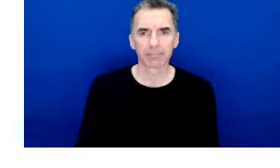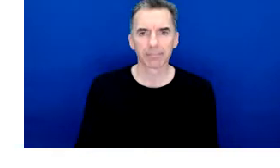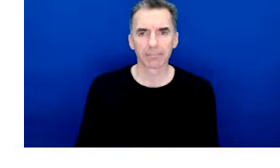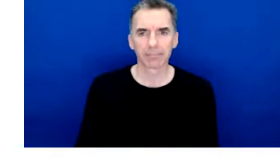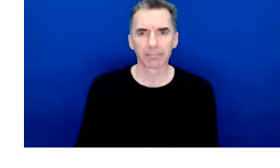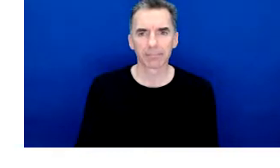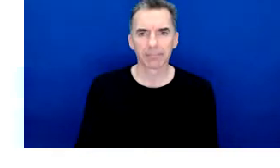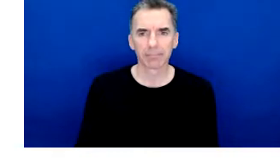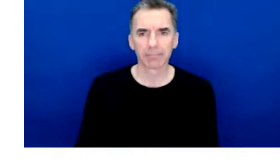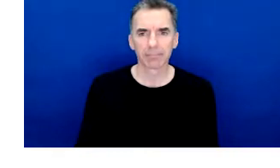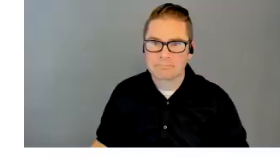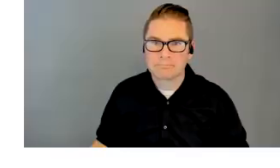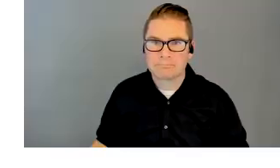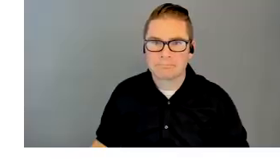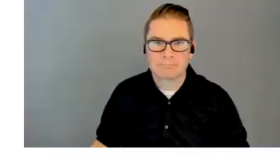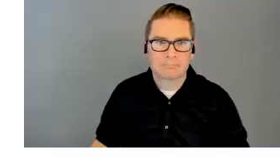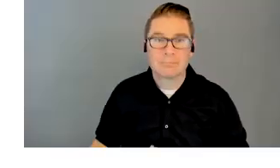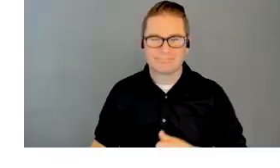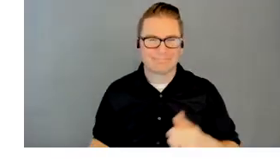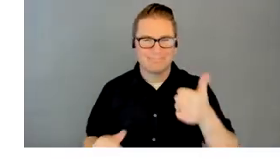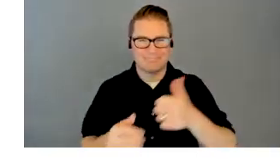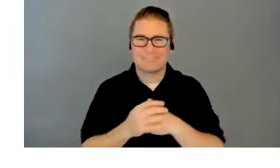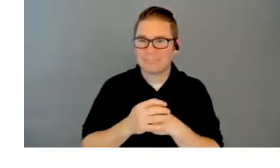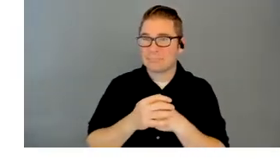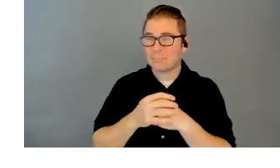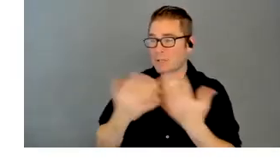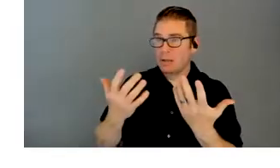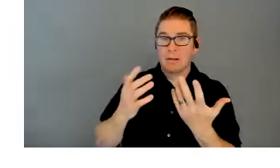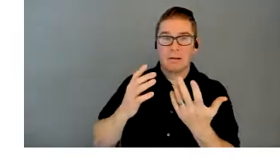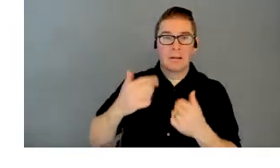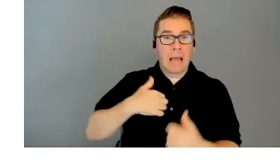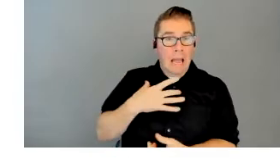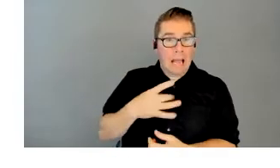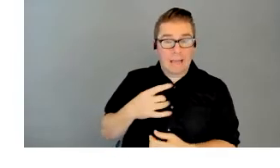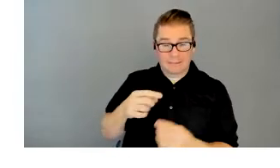Lydia is when Lydia and Sean and I got together and we were talking about this presentation